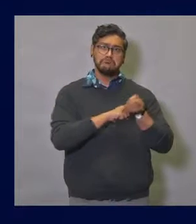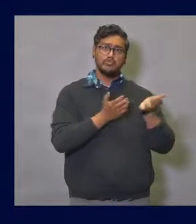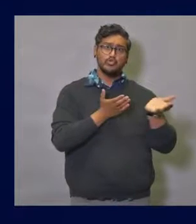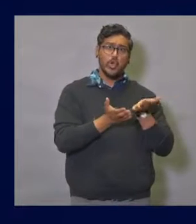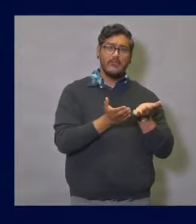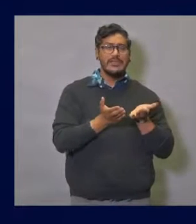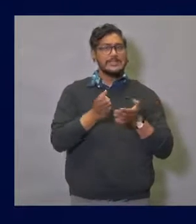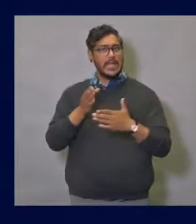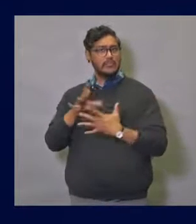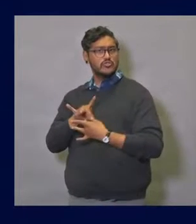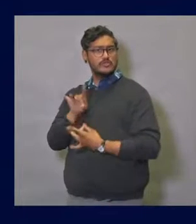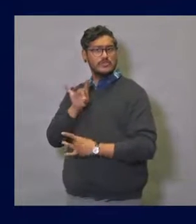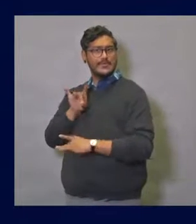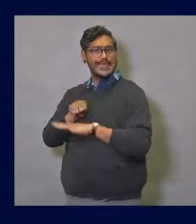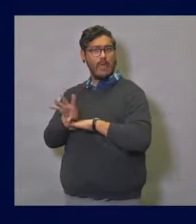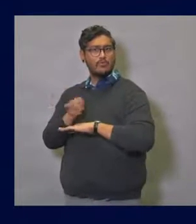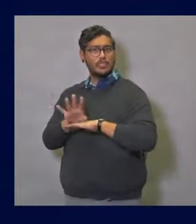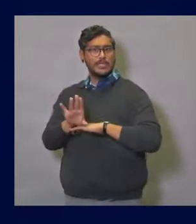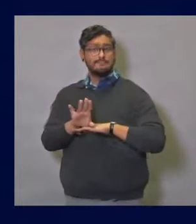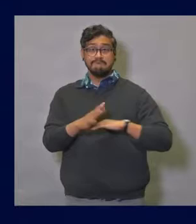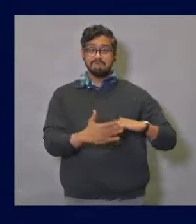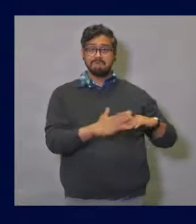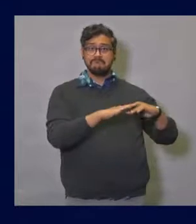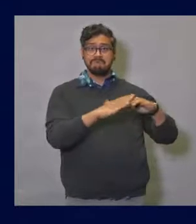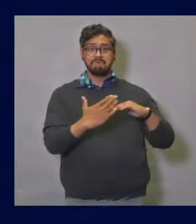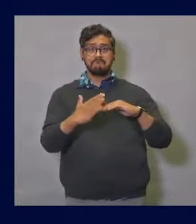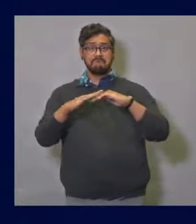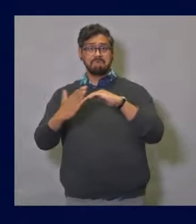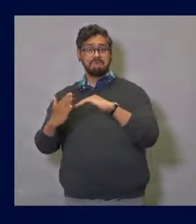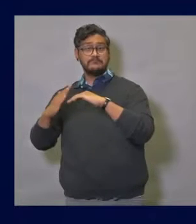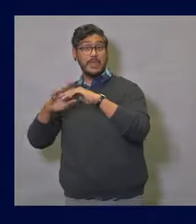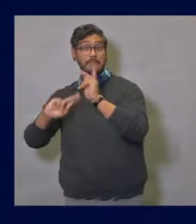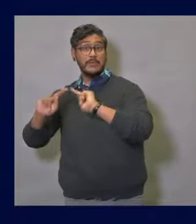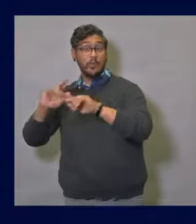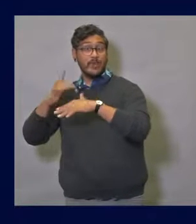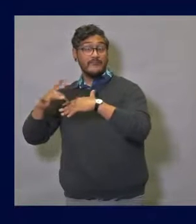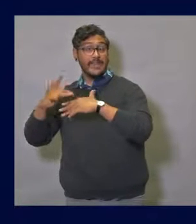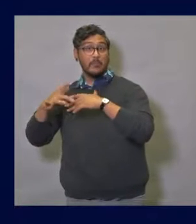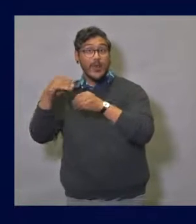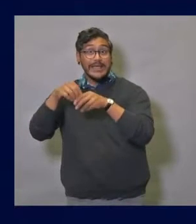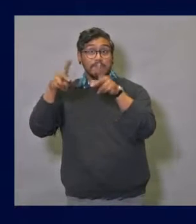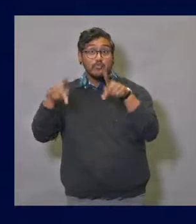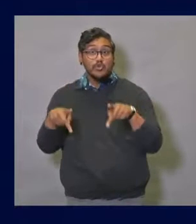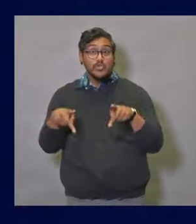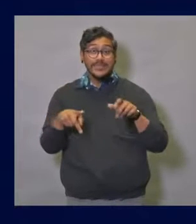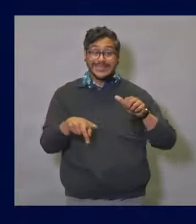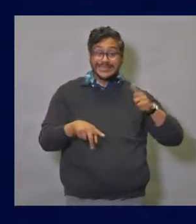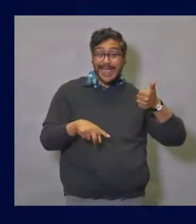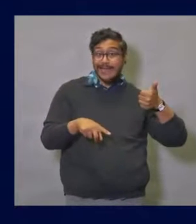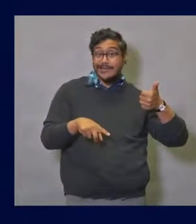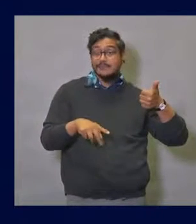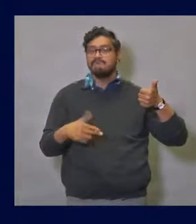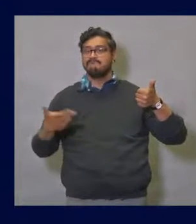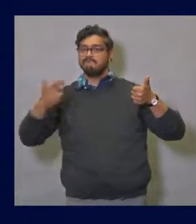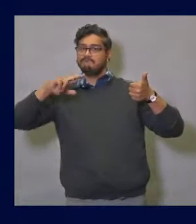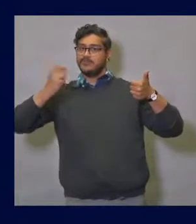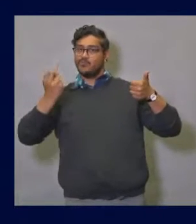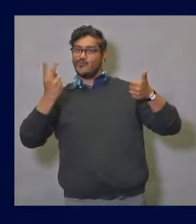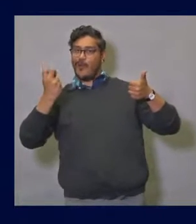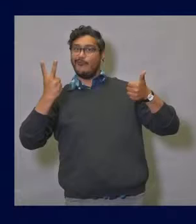MODIFICACIONES AL 50% DE SU